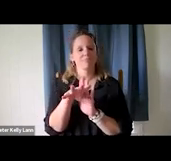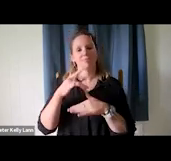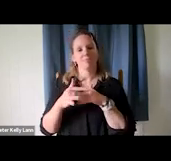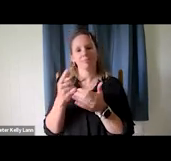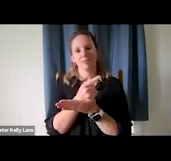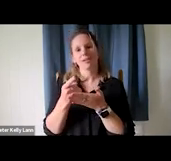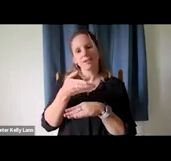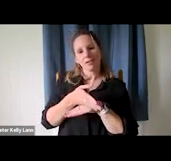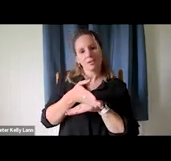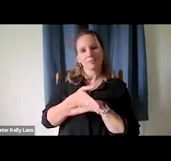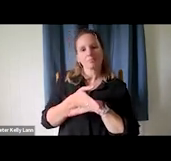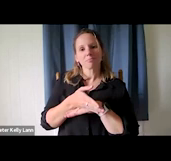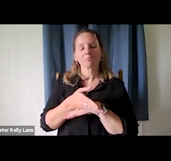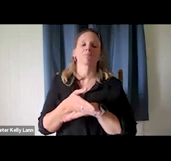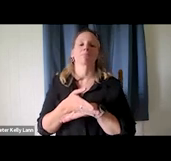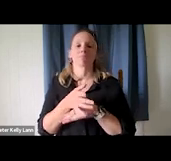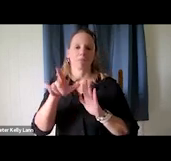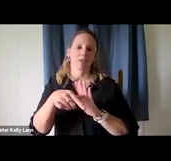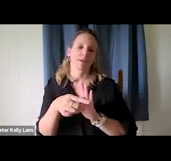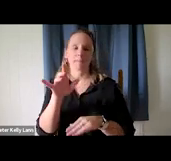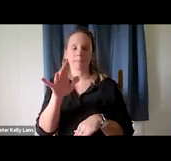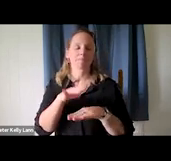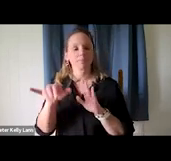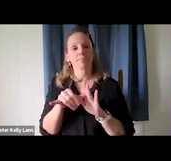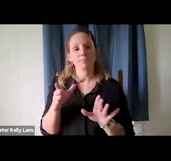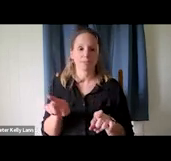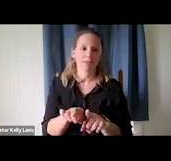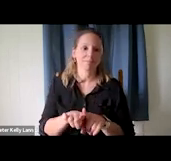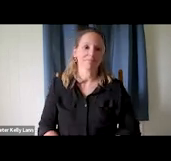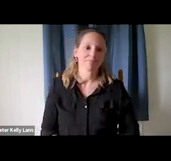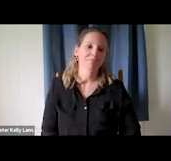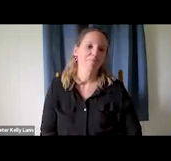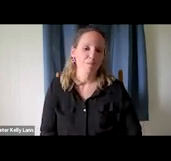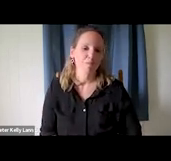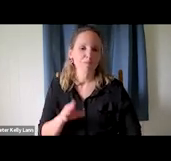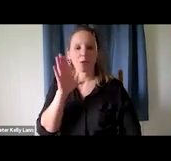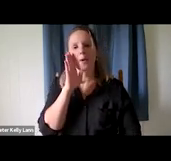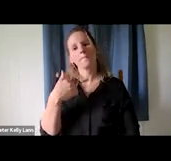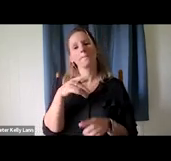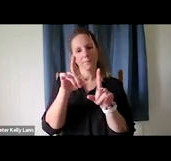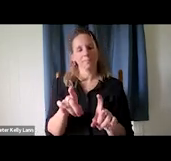on the SOAR website and later on YouTube as well. We'll be taking your questions, so we welcome them.